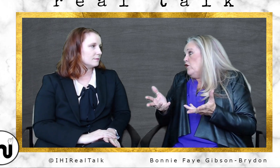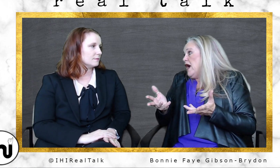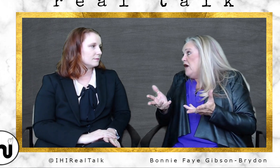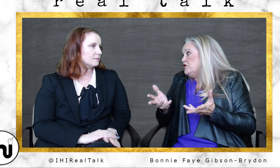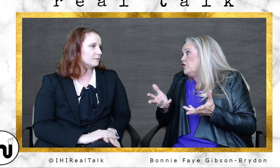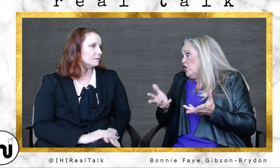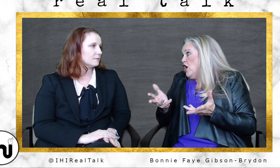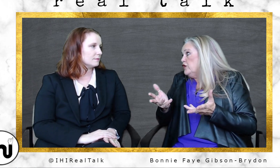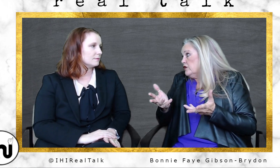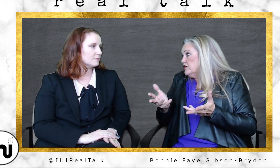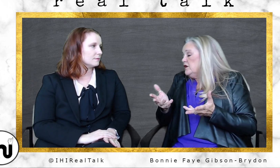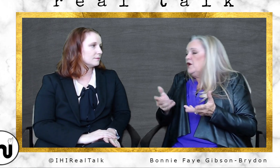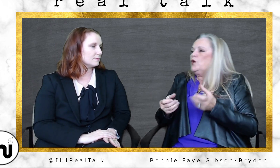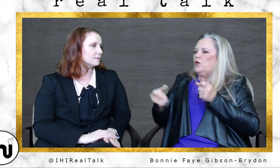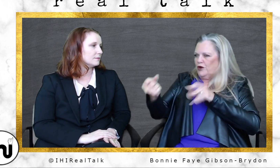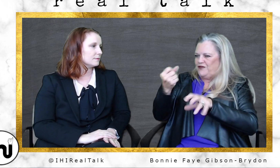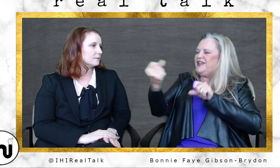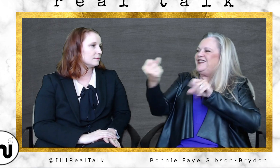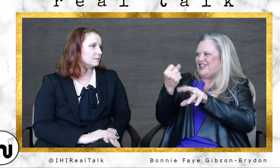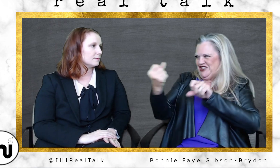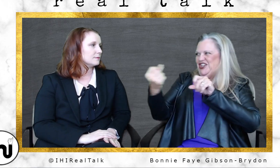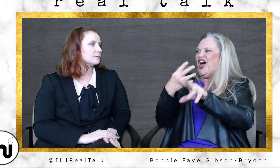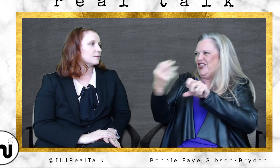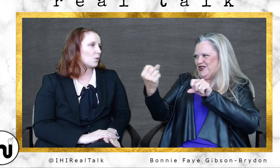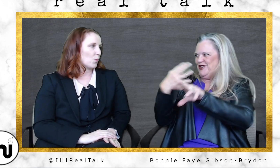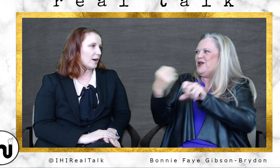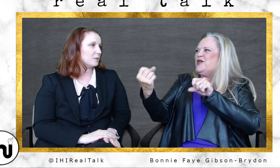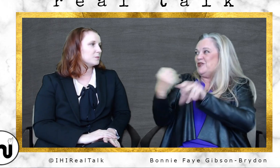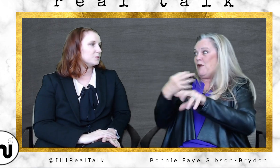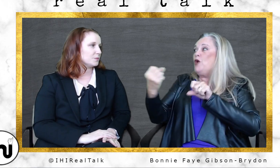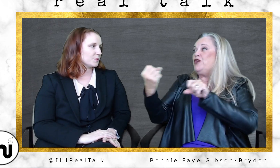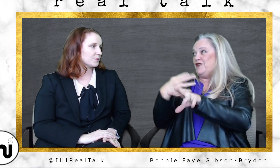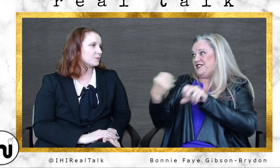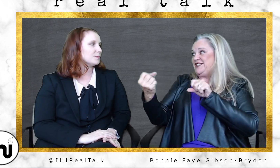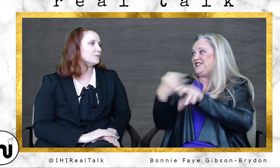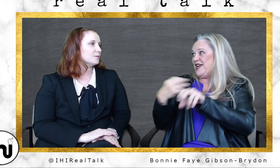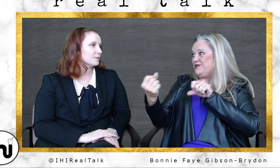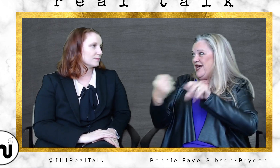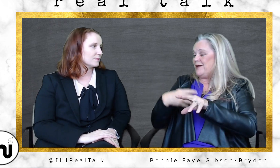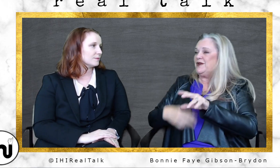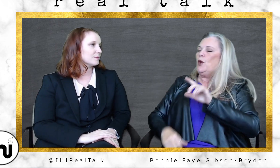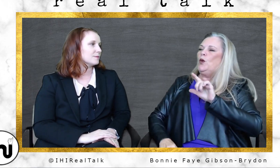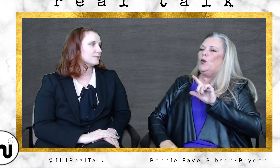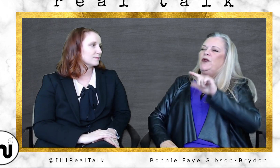hours or longer, we're feeding each other both of us at the same time. When the